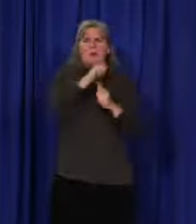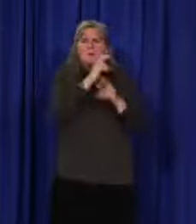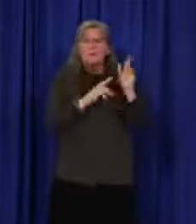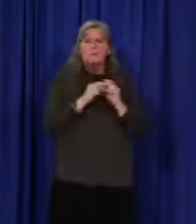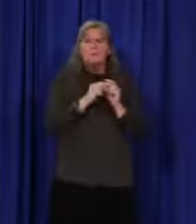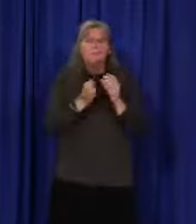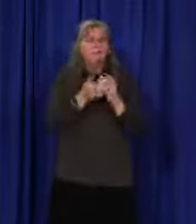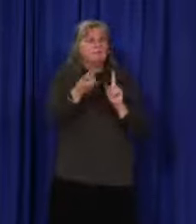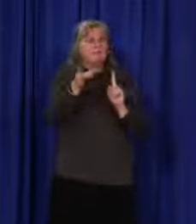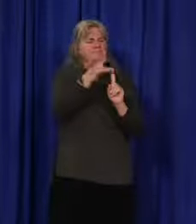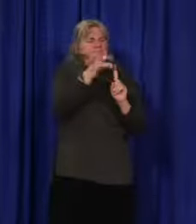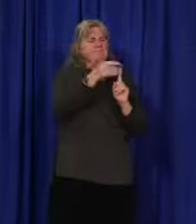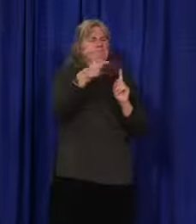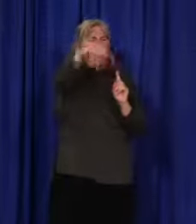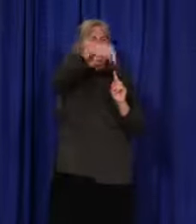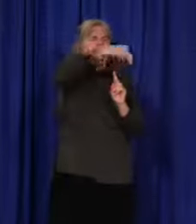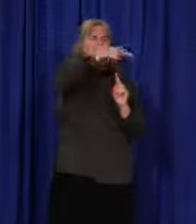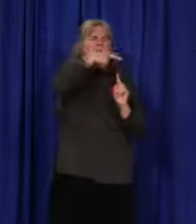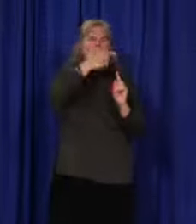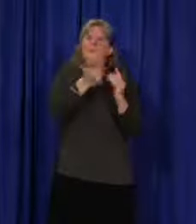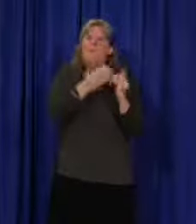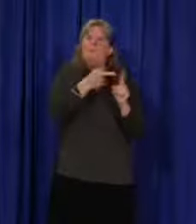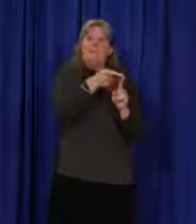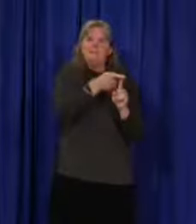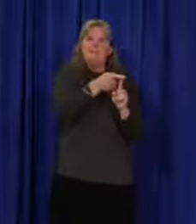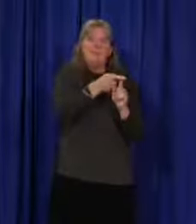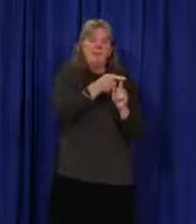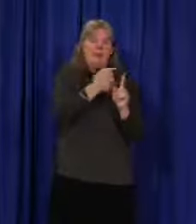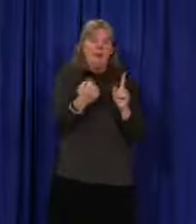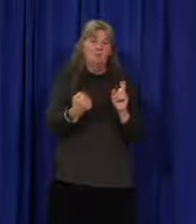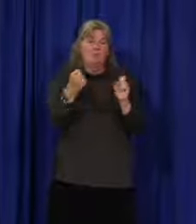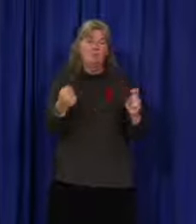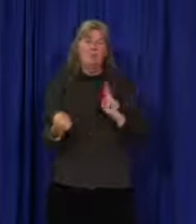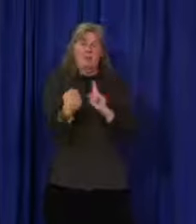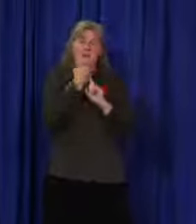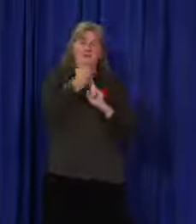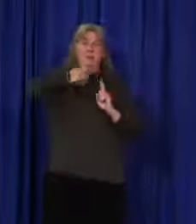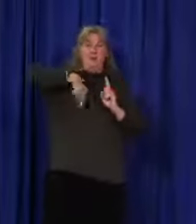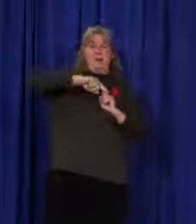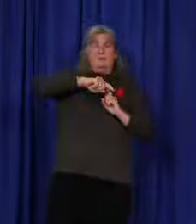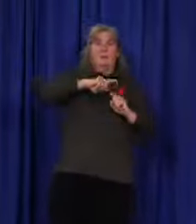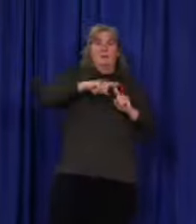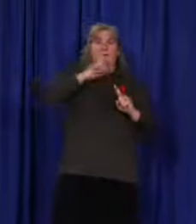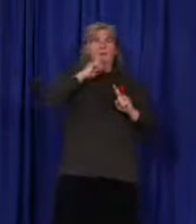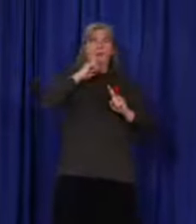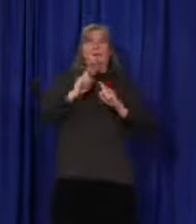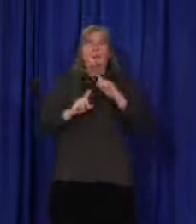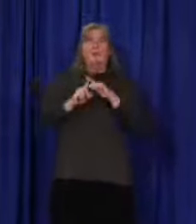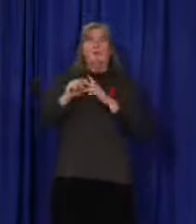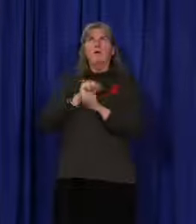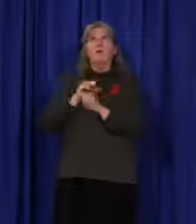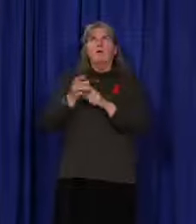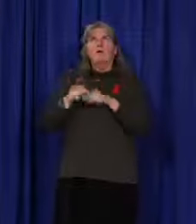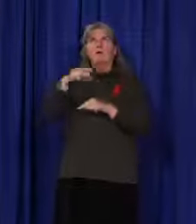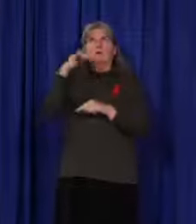to make evidence-informed decisions about future phases in the COVID-19 response. The data we collect through the survey will identify our